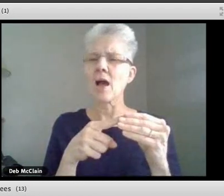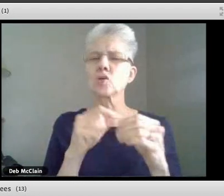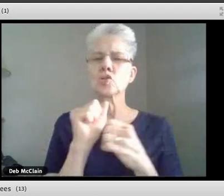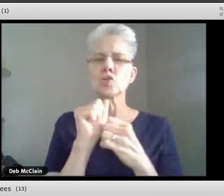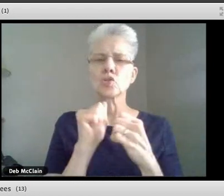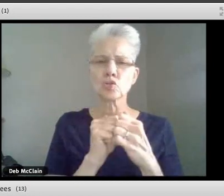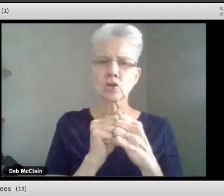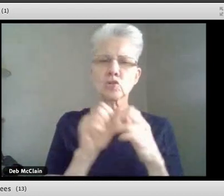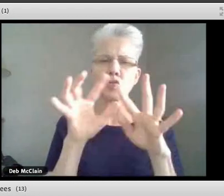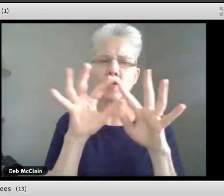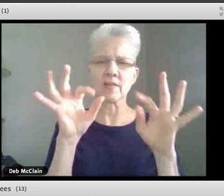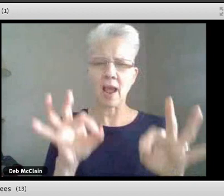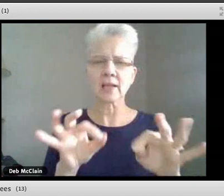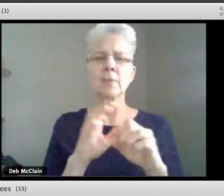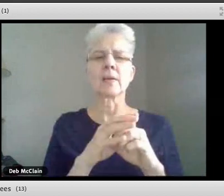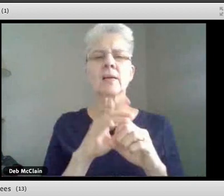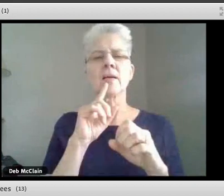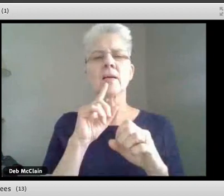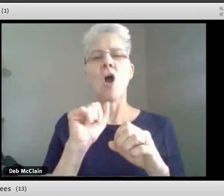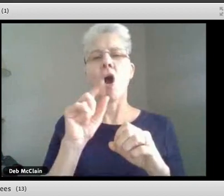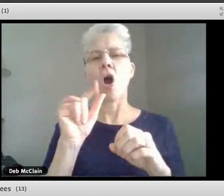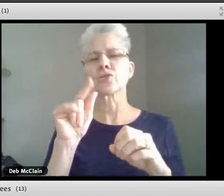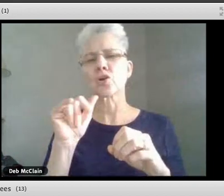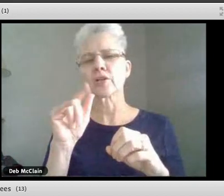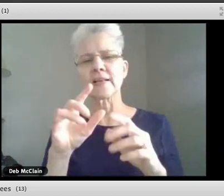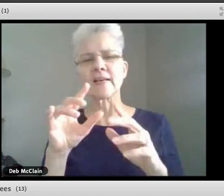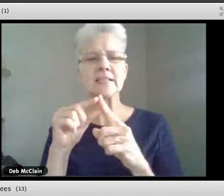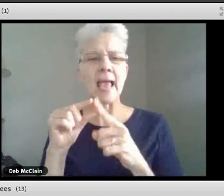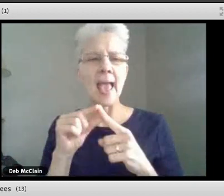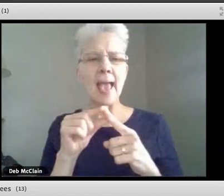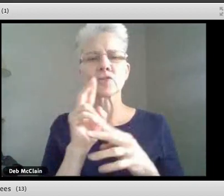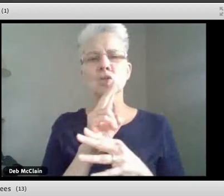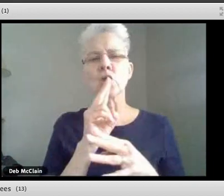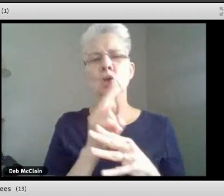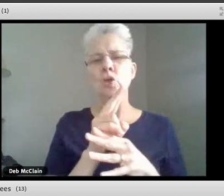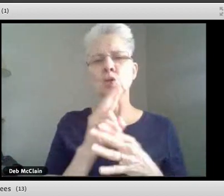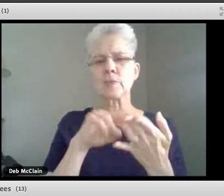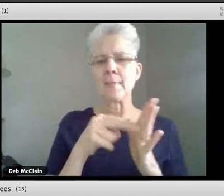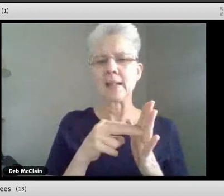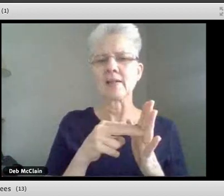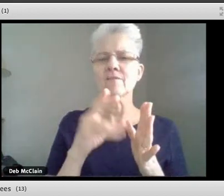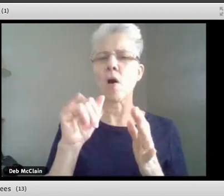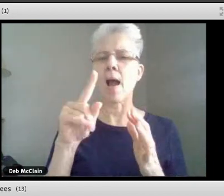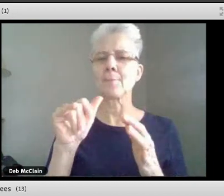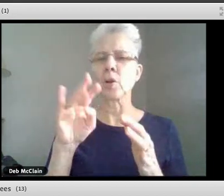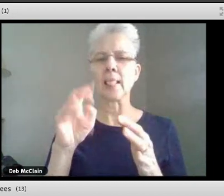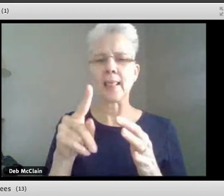and you want to export to accessible PDFs and check accessibility feature, so I'm going to run through this real quickly,